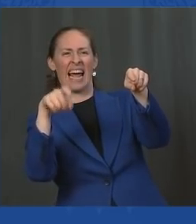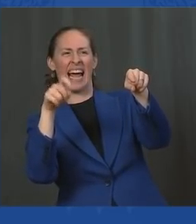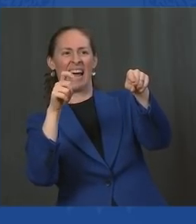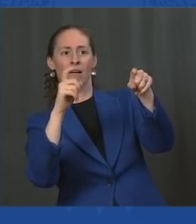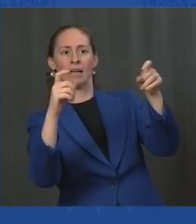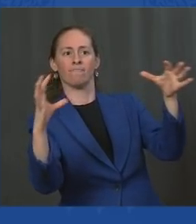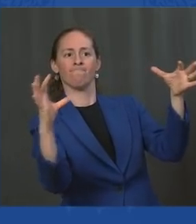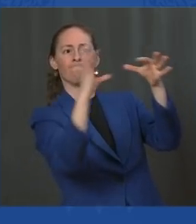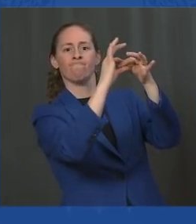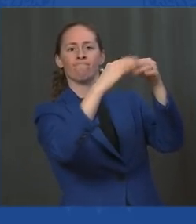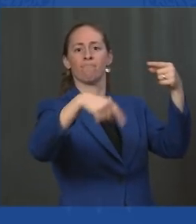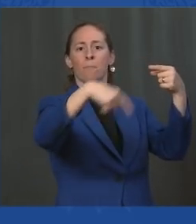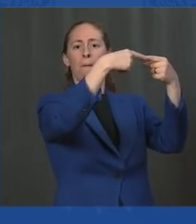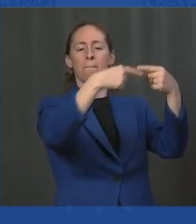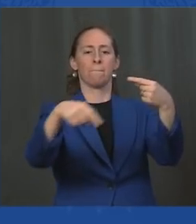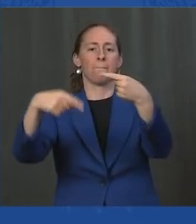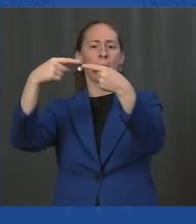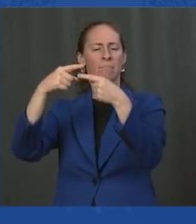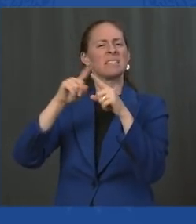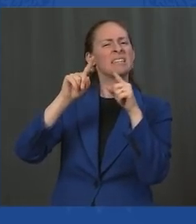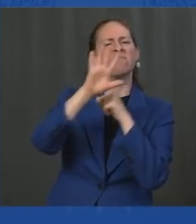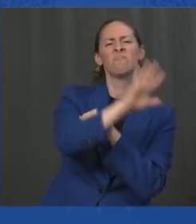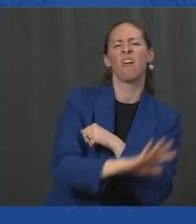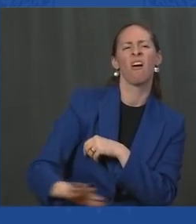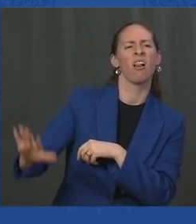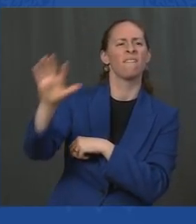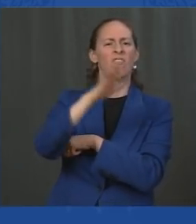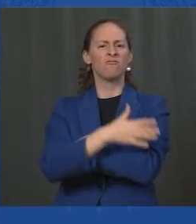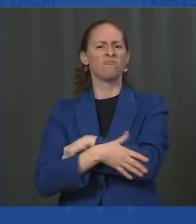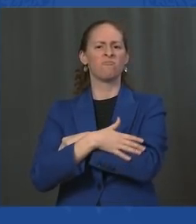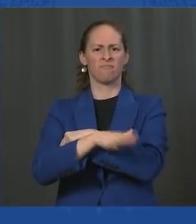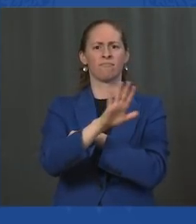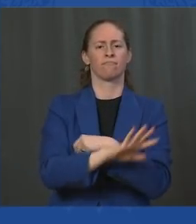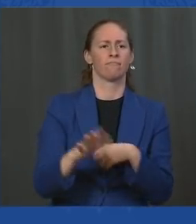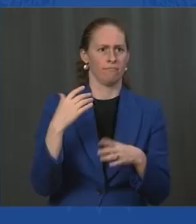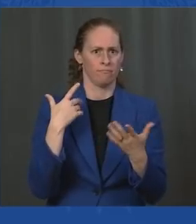But people -- hardworking people –- do the complicated and dangerous work.